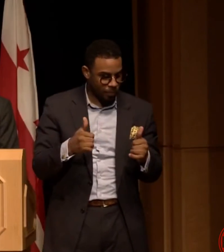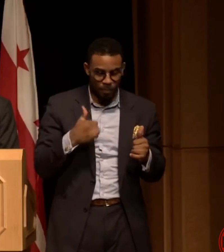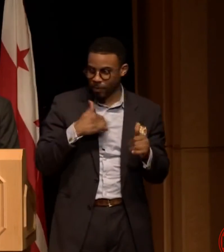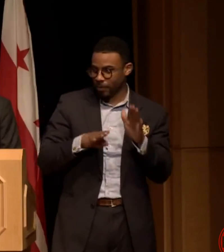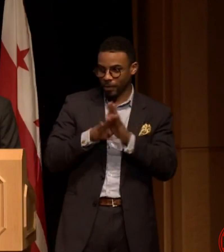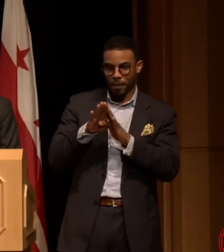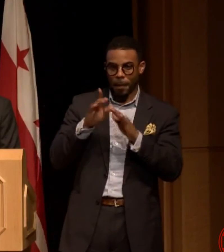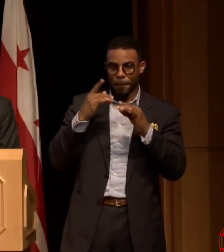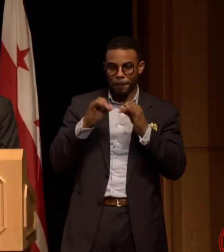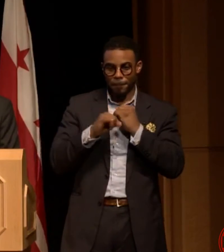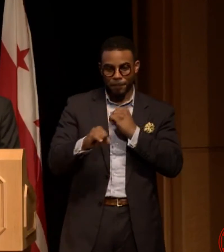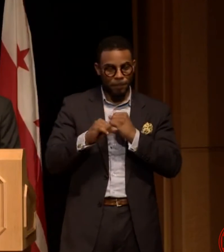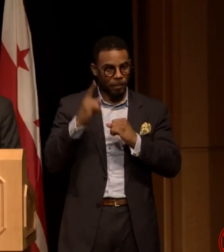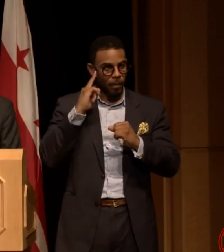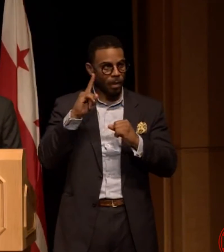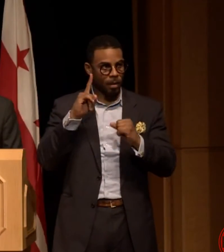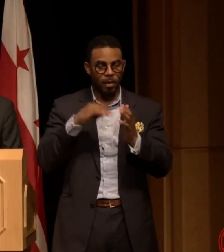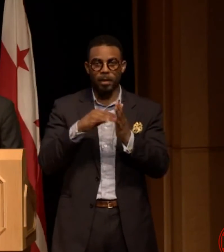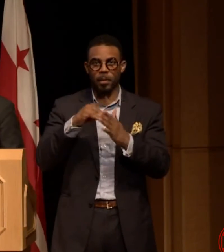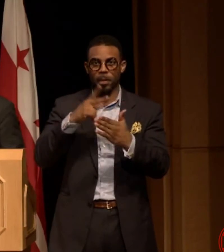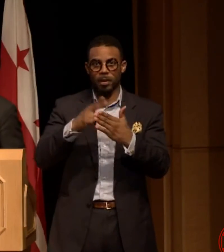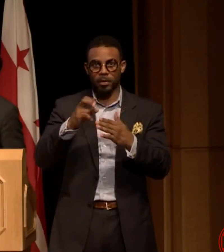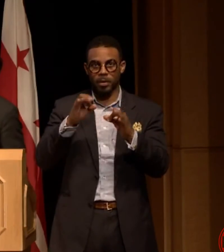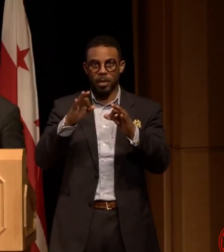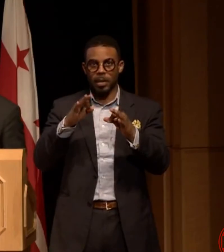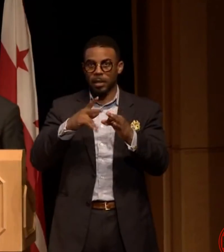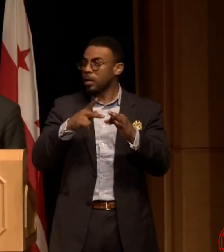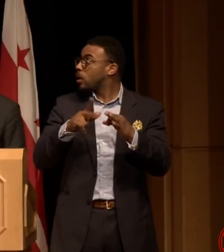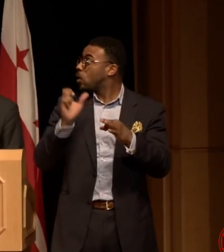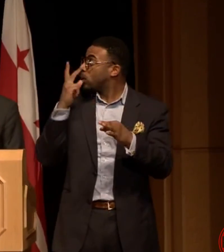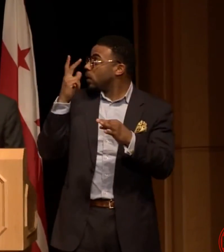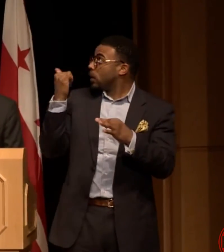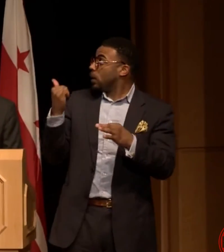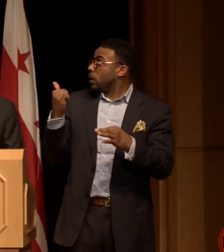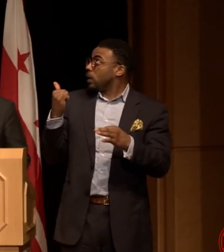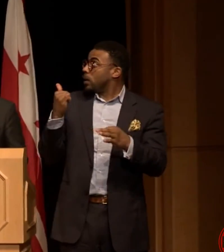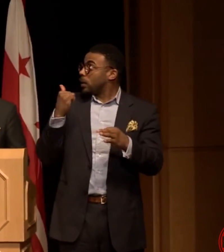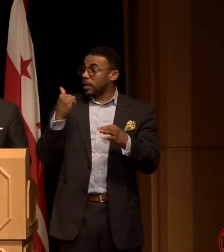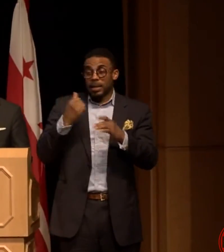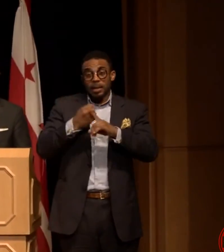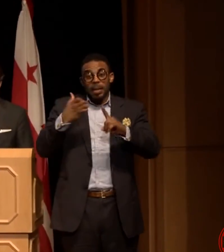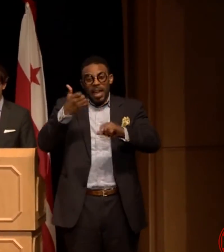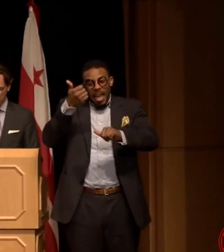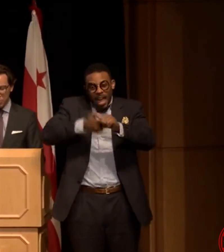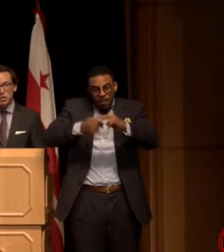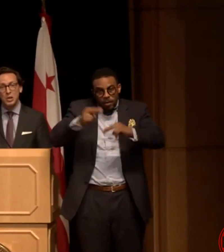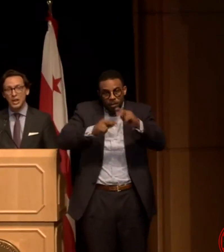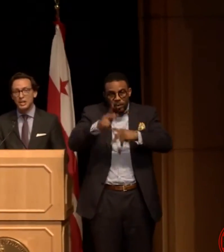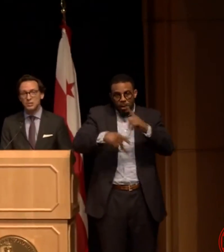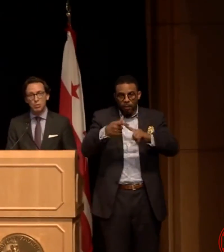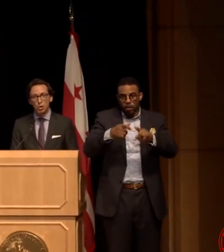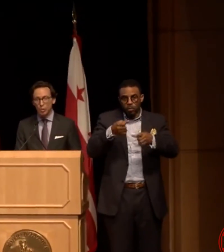A DOZEN PROJECTS. THIS PIPELINE WHICH YOU SEE HERE, SPANS EVERY FACILITY TYPE FROM STREET LIGHTS AND RENEWABLE